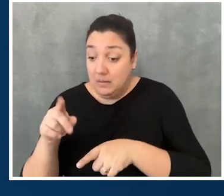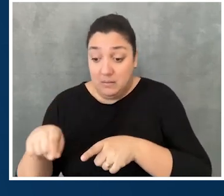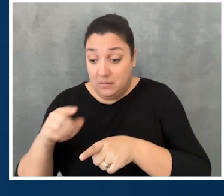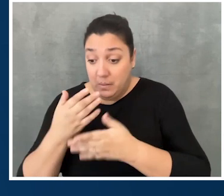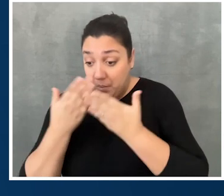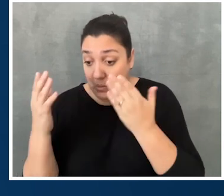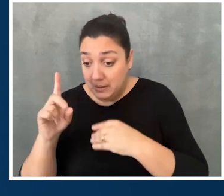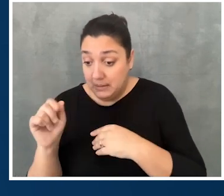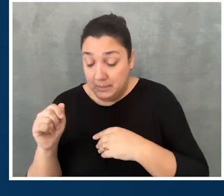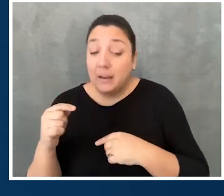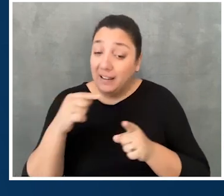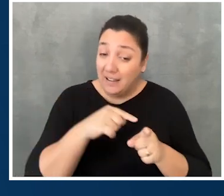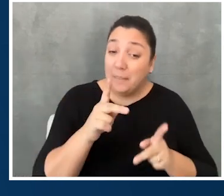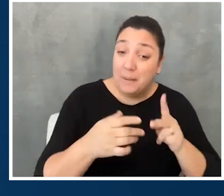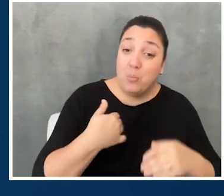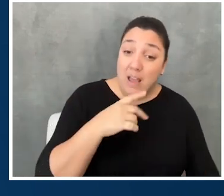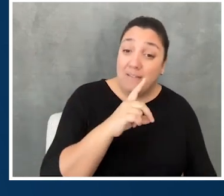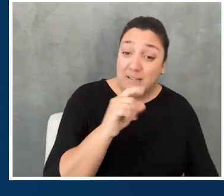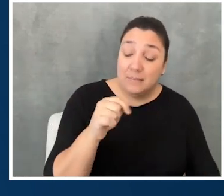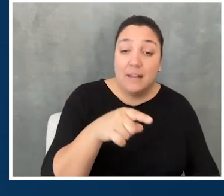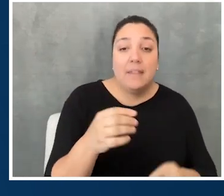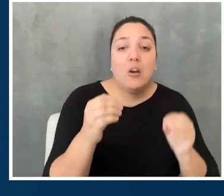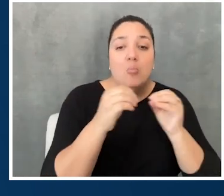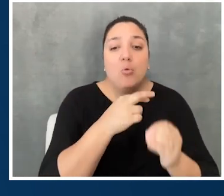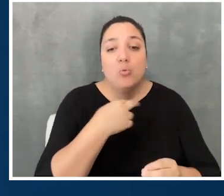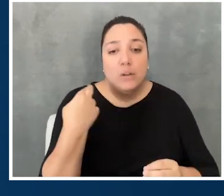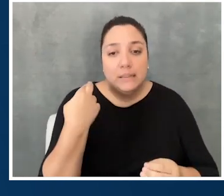that necessitates an abortion.